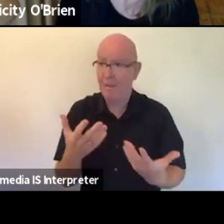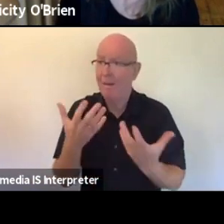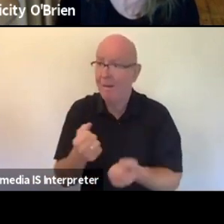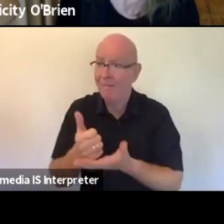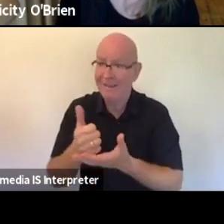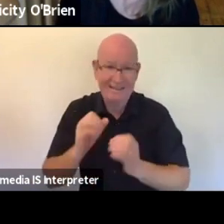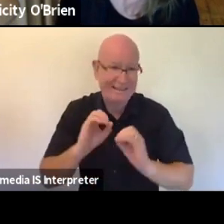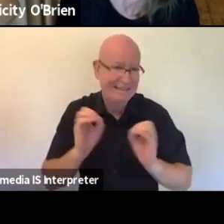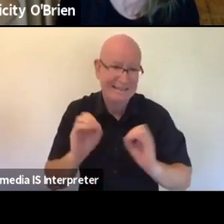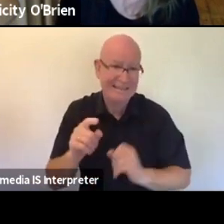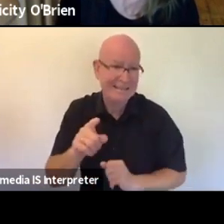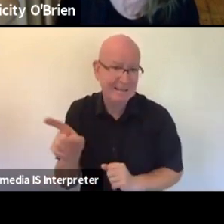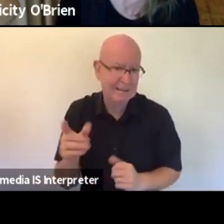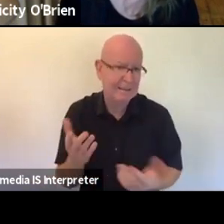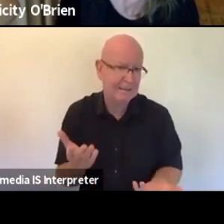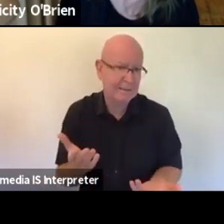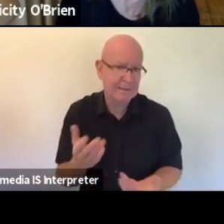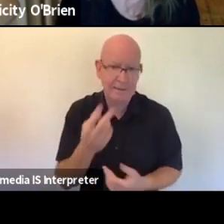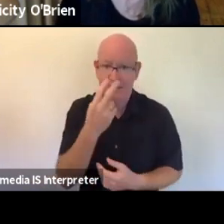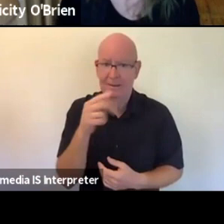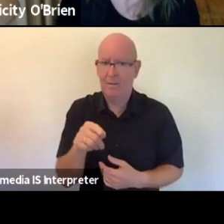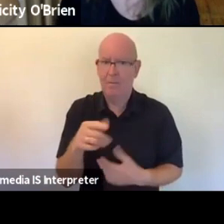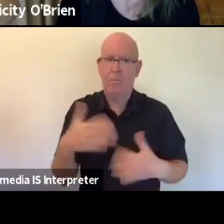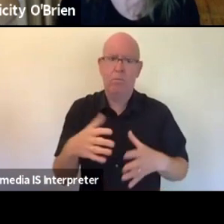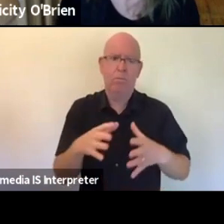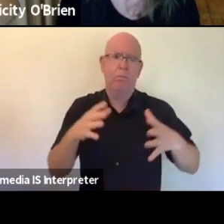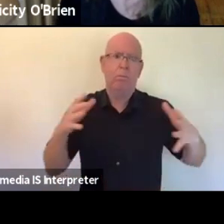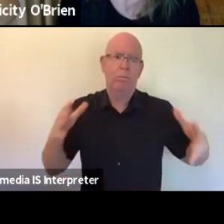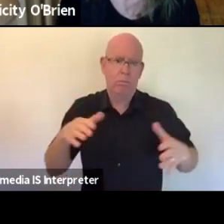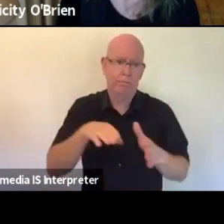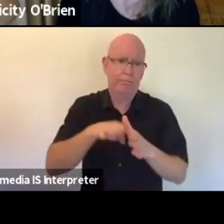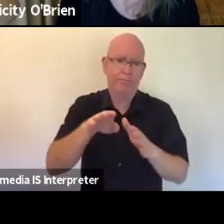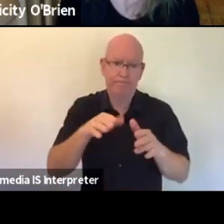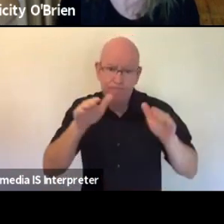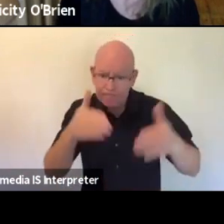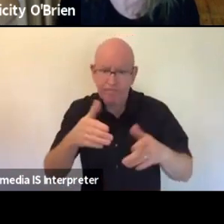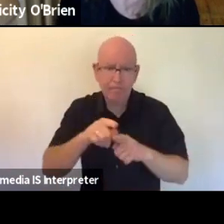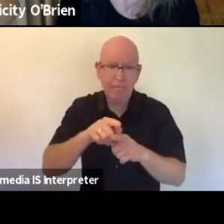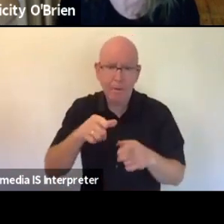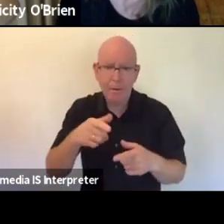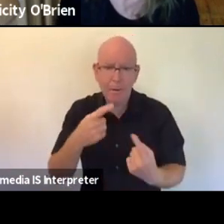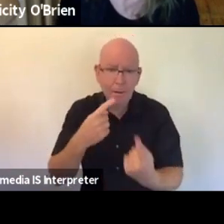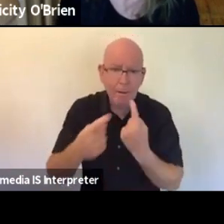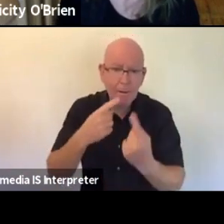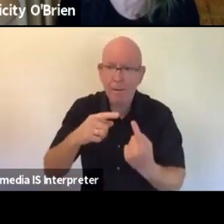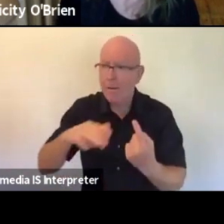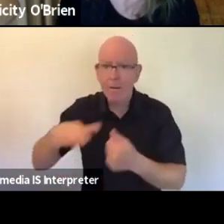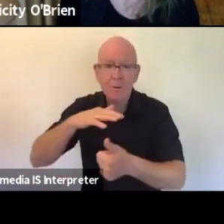that they are seeing to the full inclusion of persons with disabilities in social protection and complimentary services.